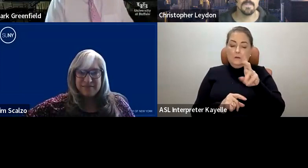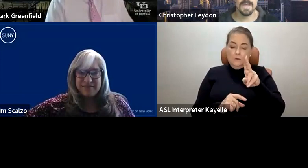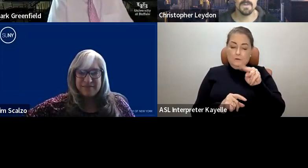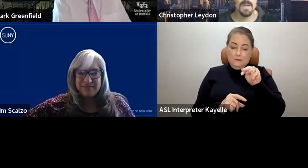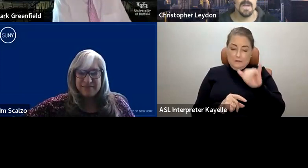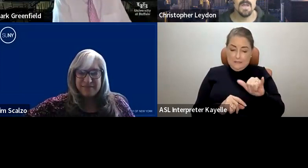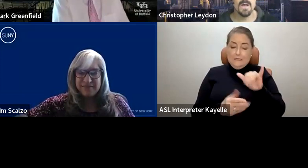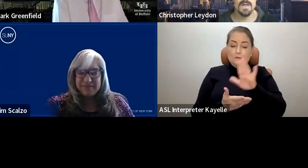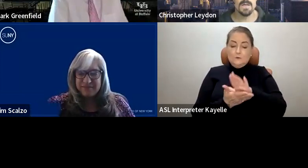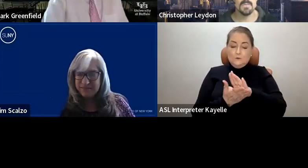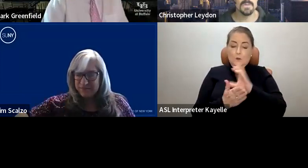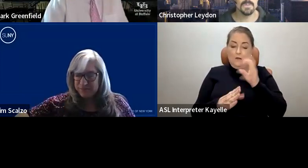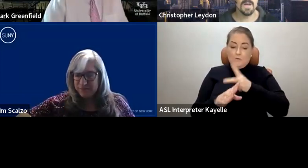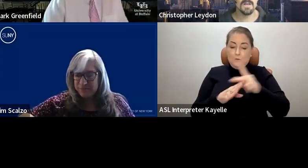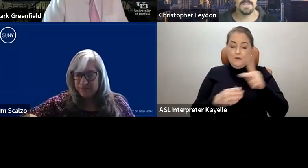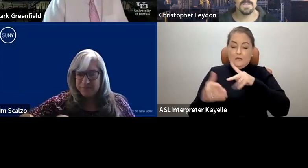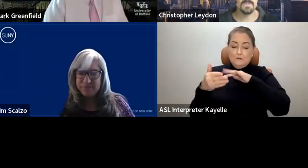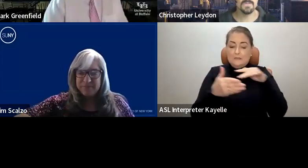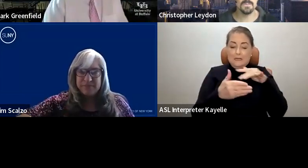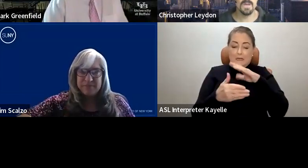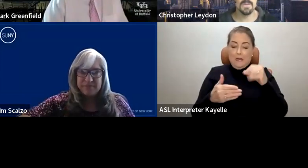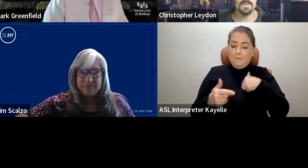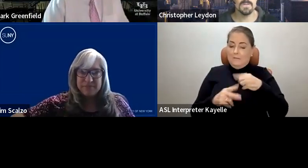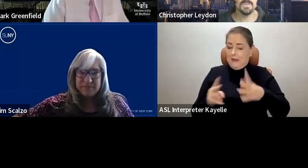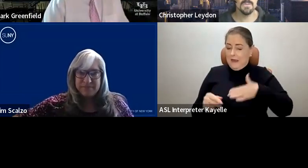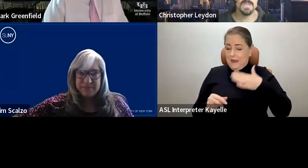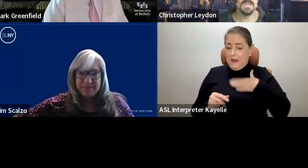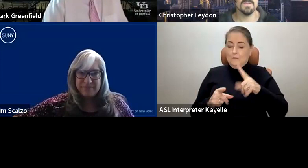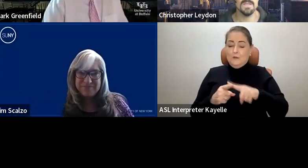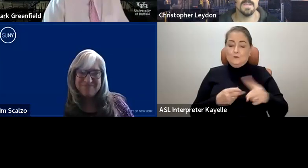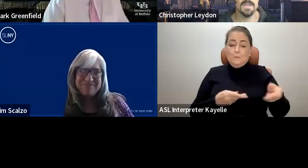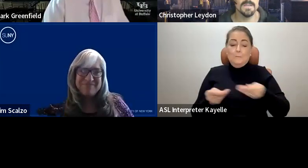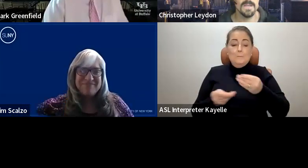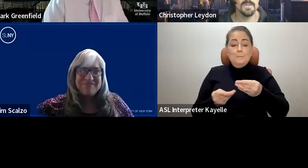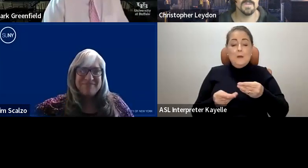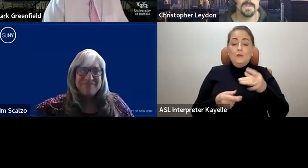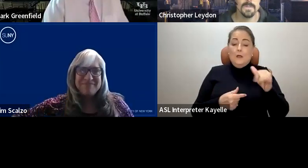panel with three colleagues from SUNY, the State University of